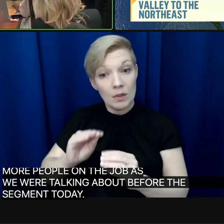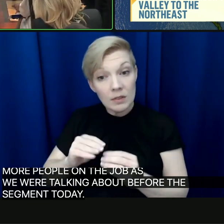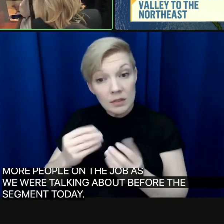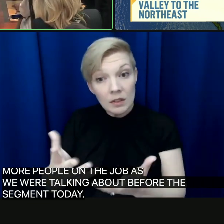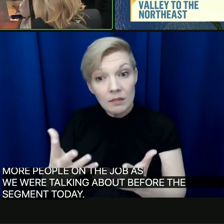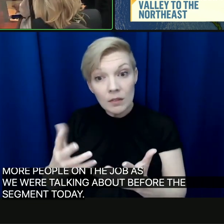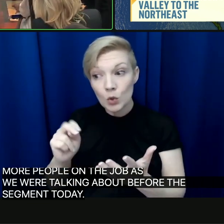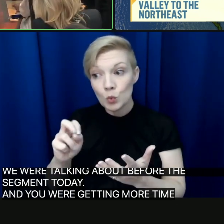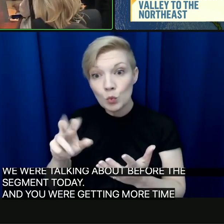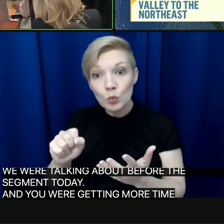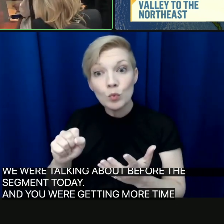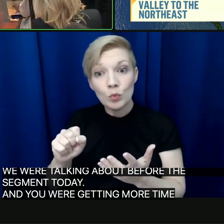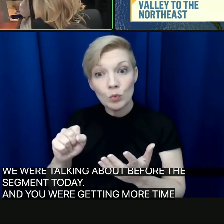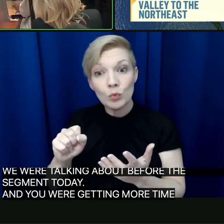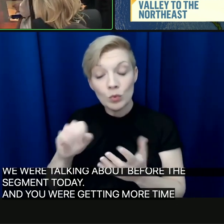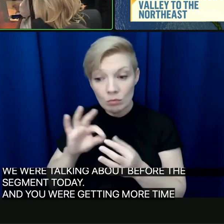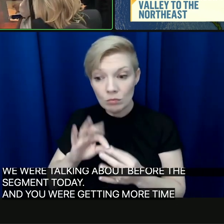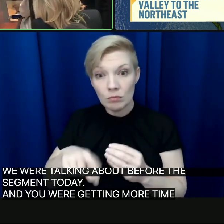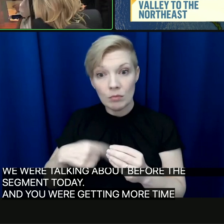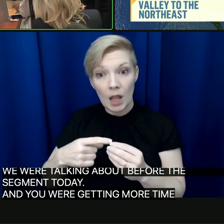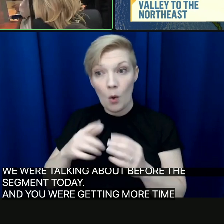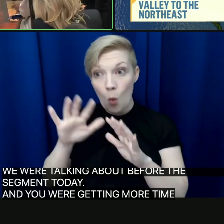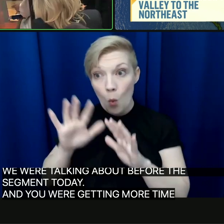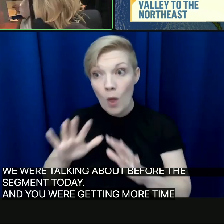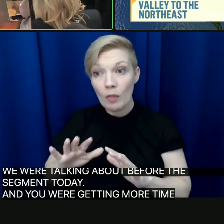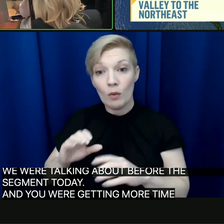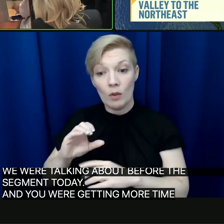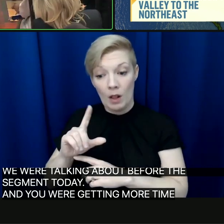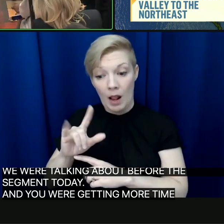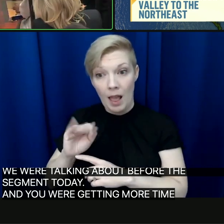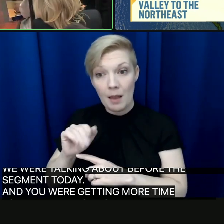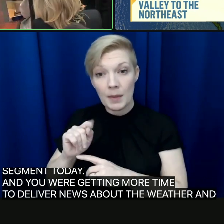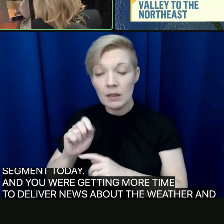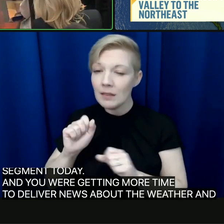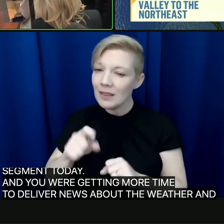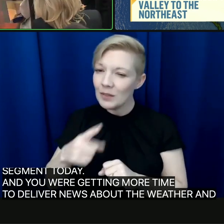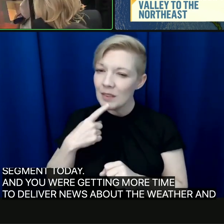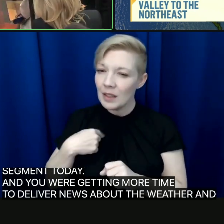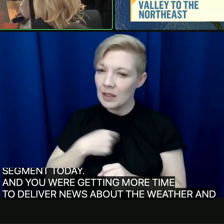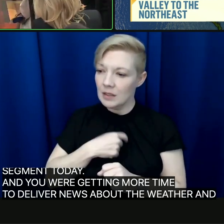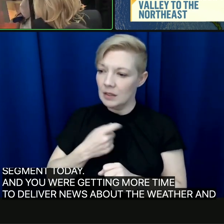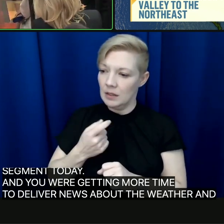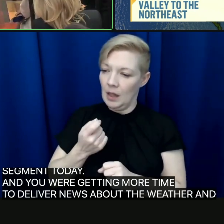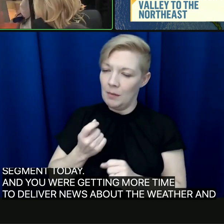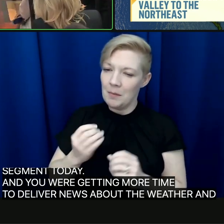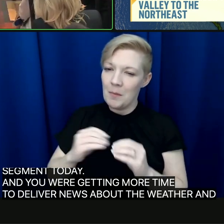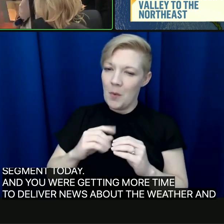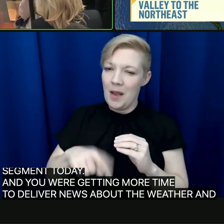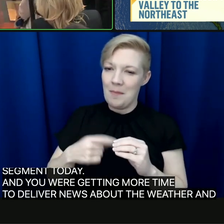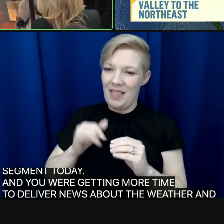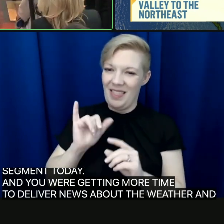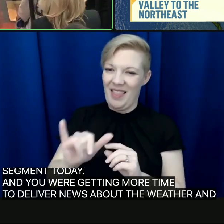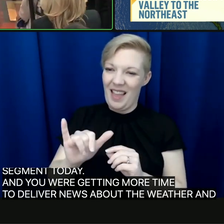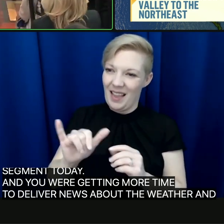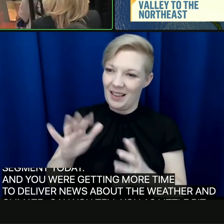about the weather and climate news. Tell us a little bit about that change from a production and work perspective.